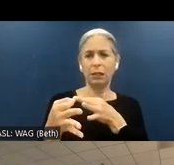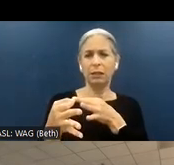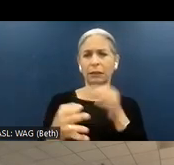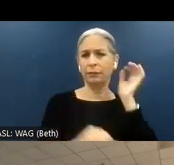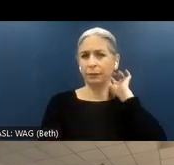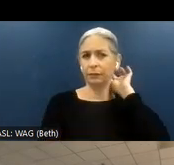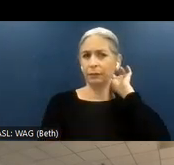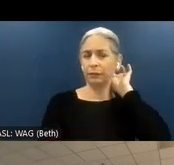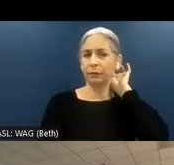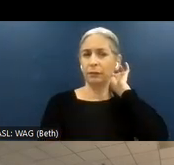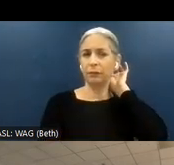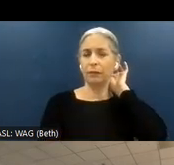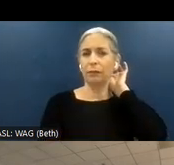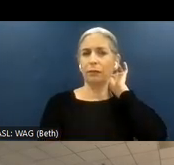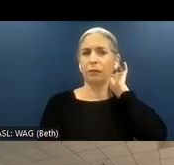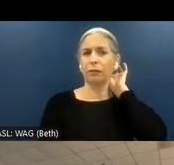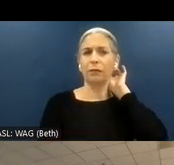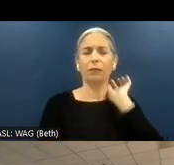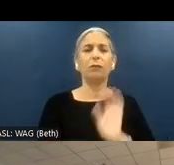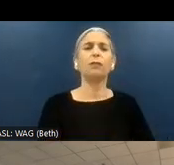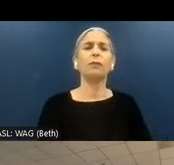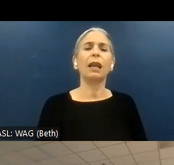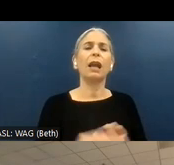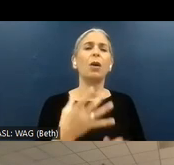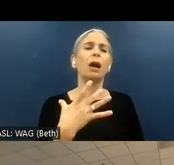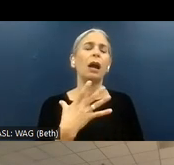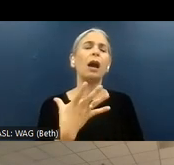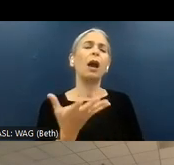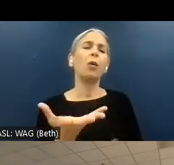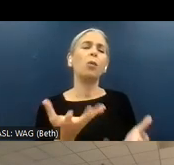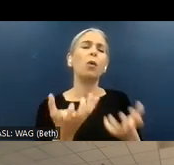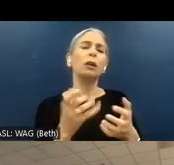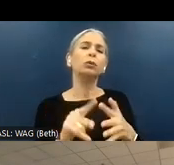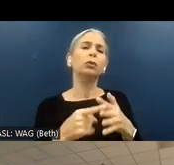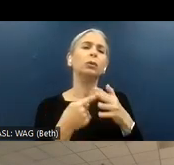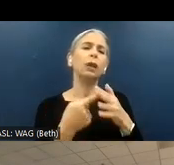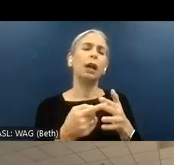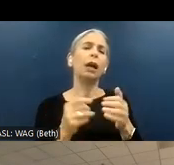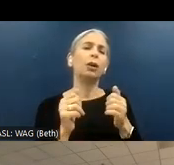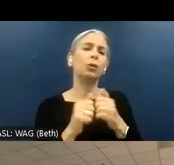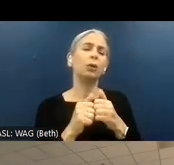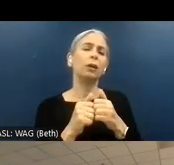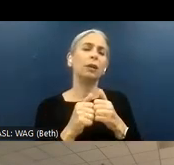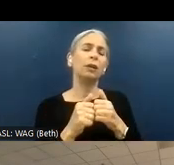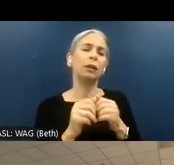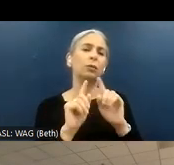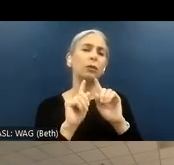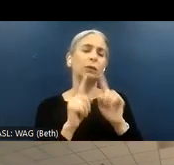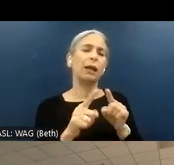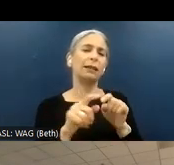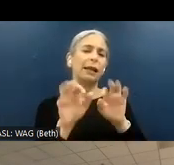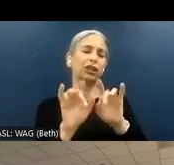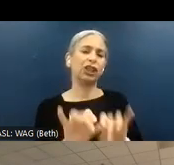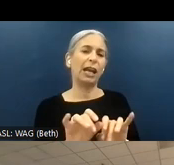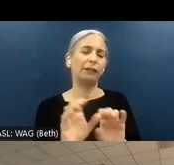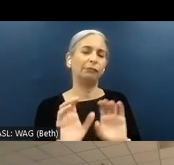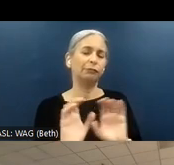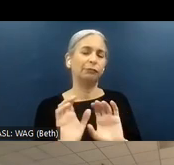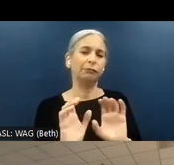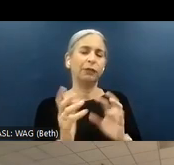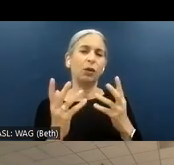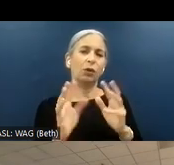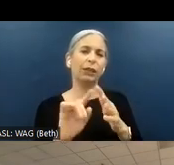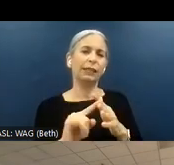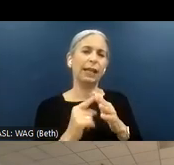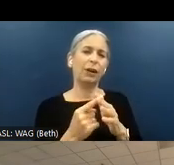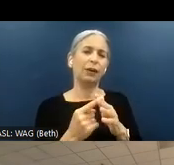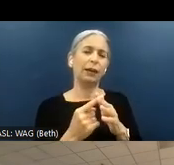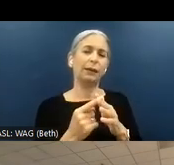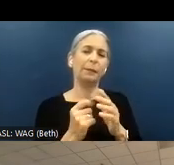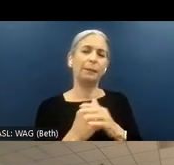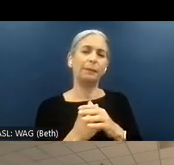I have a response I already provided in the Chat in writing. At some point, it is slide